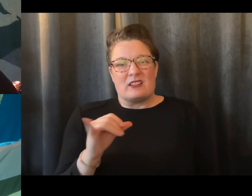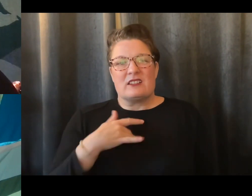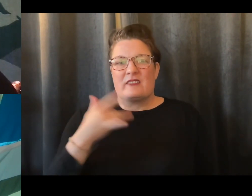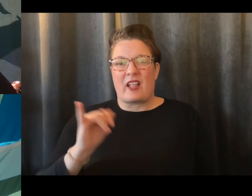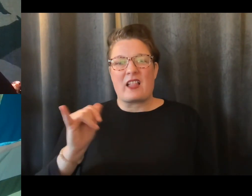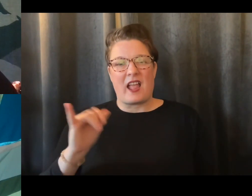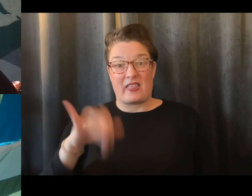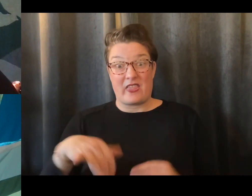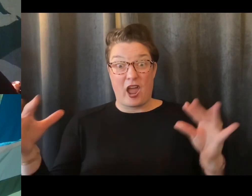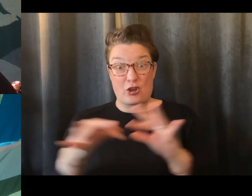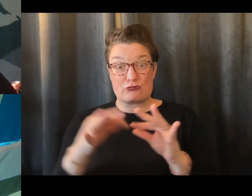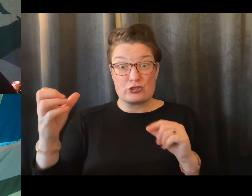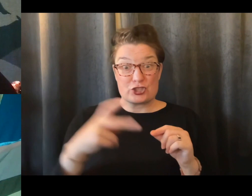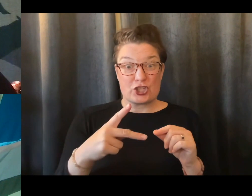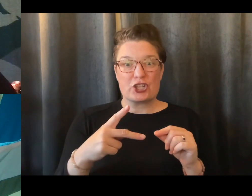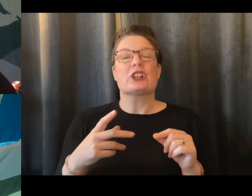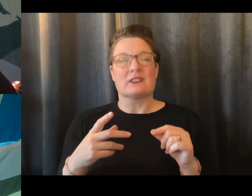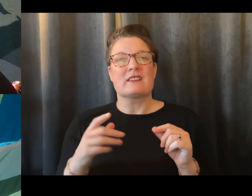Rebekah: Amen. Nomy: May it be so. Hmm.